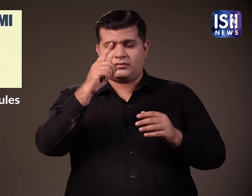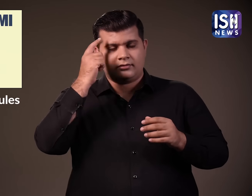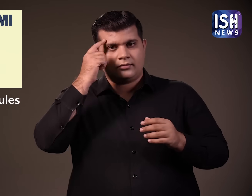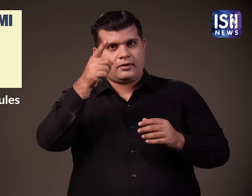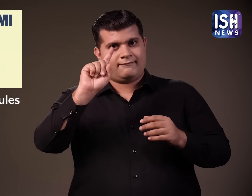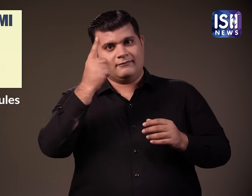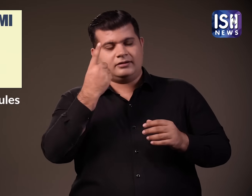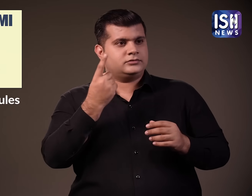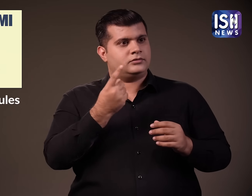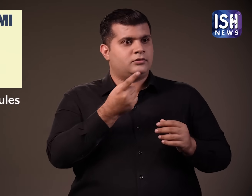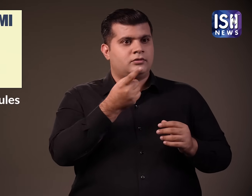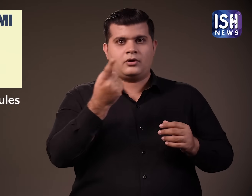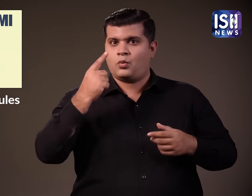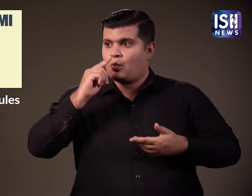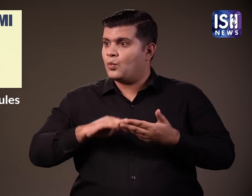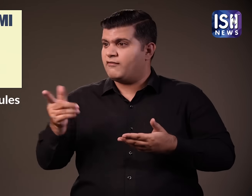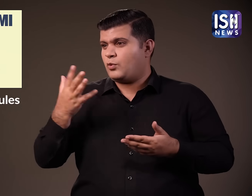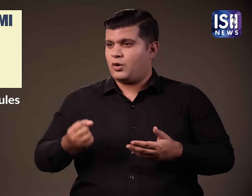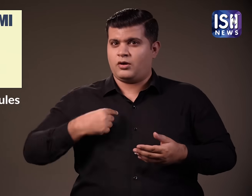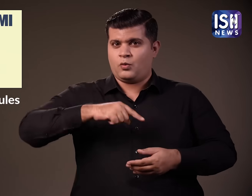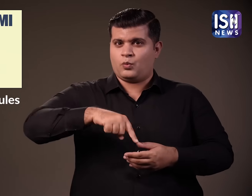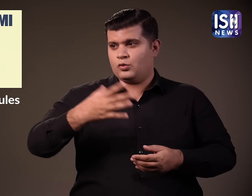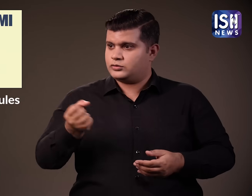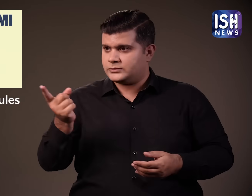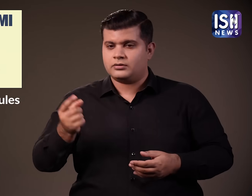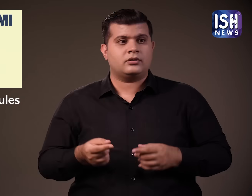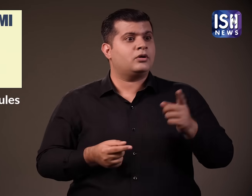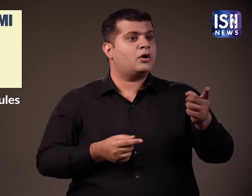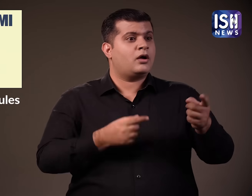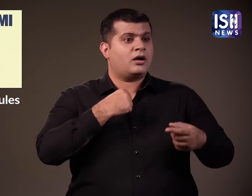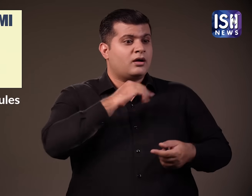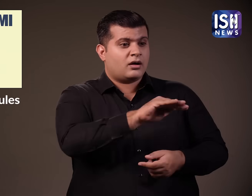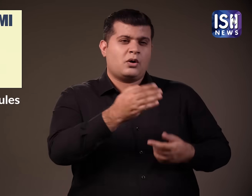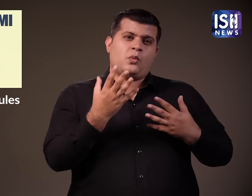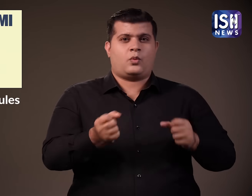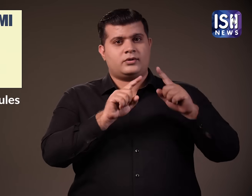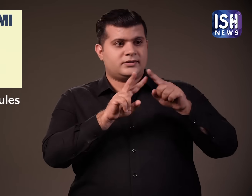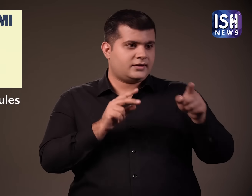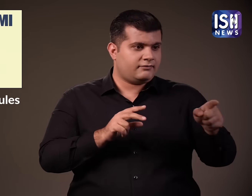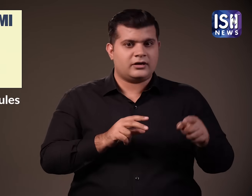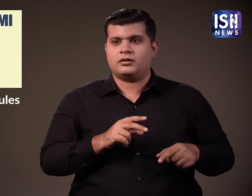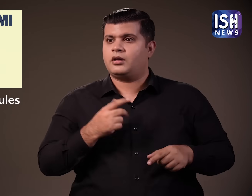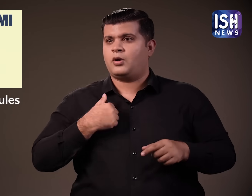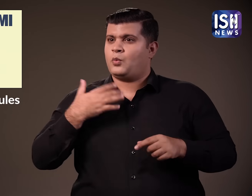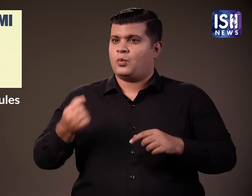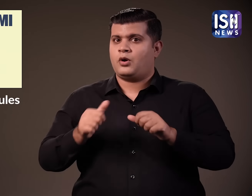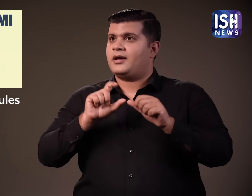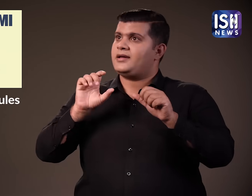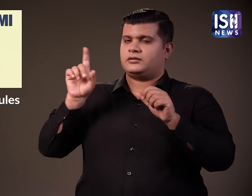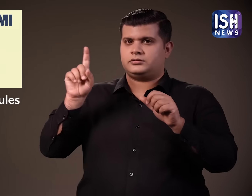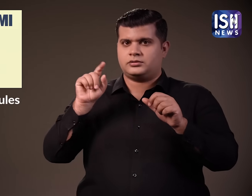For example first your wife wants a washing machine, then your kids want a TV, and you want an AC.